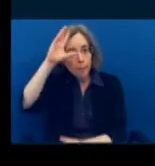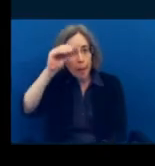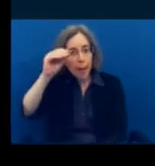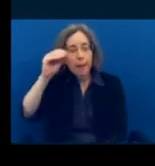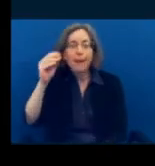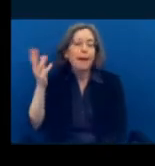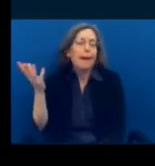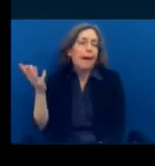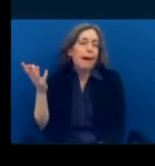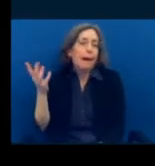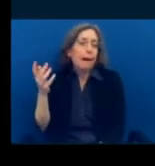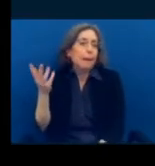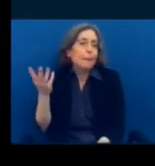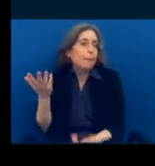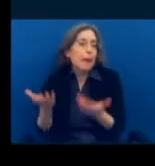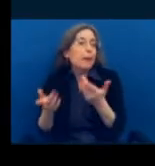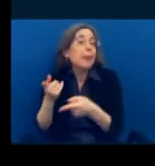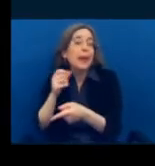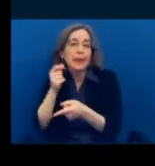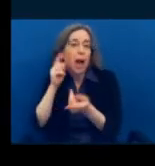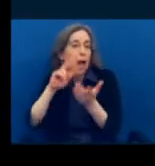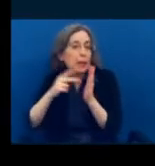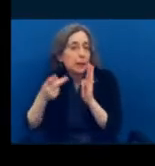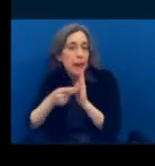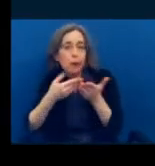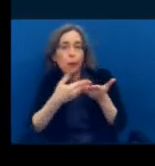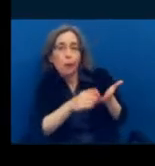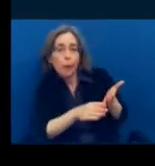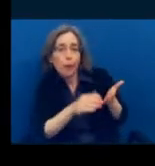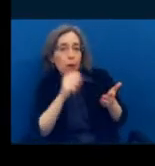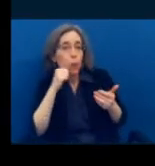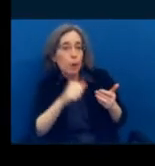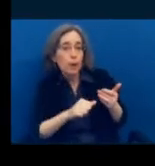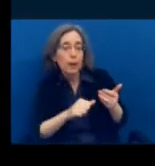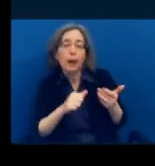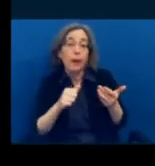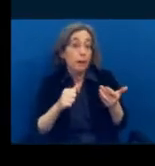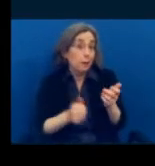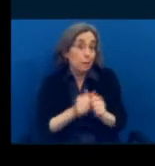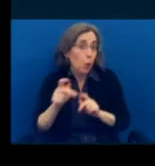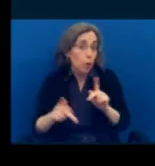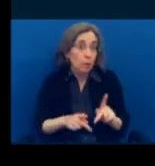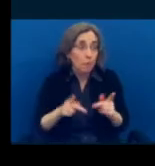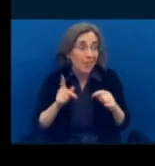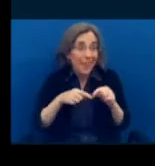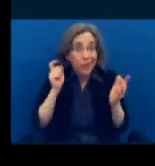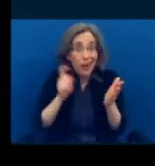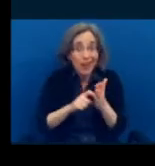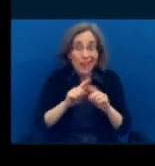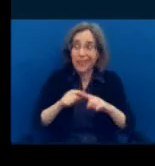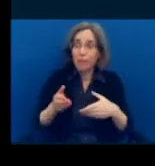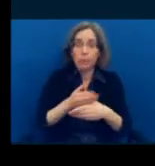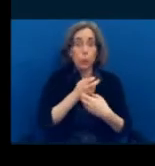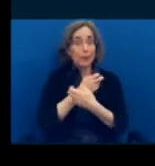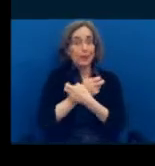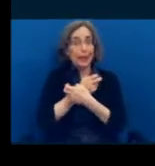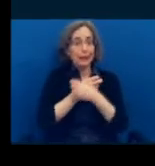TO EXCLUDE WOMEN, I ACTUALLY THINK MOST PEOPLE DON'T KNOW THE DIFFERENCES BETWEEN A MALE AND FEMALE SKELETON BUT FOR THE MOST PART THAT'S BECAUSE FOR THE MOST